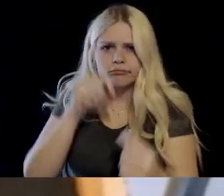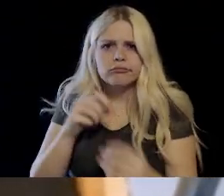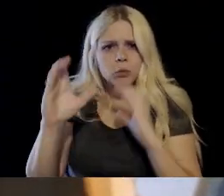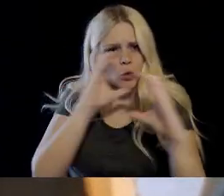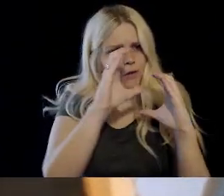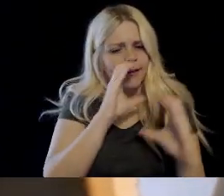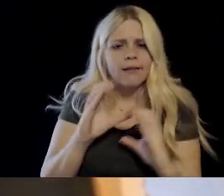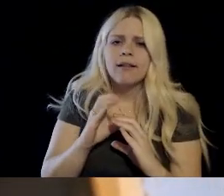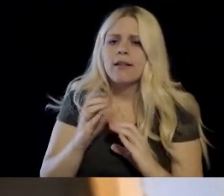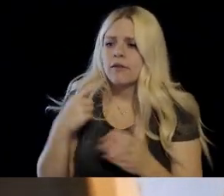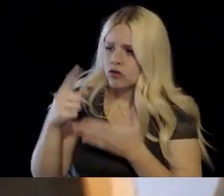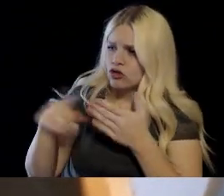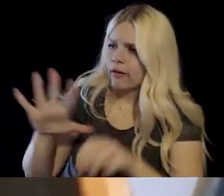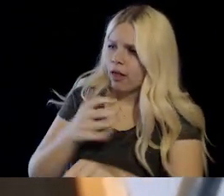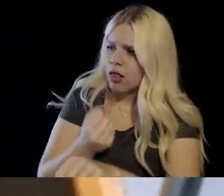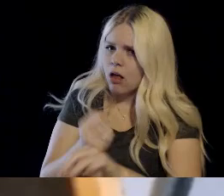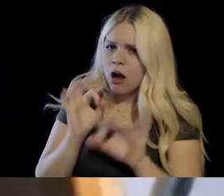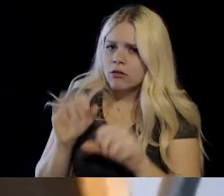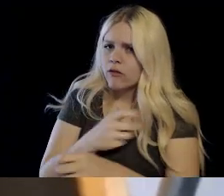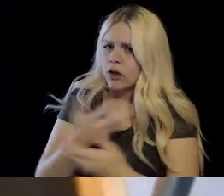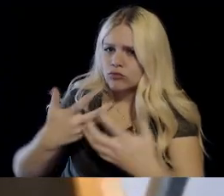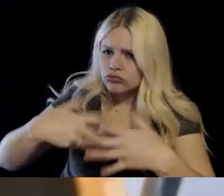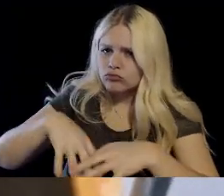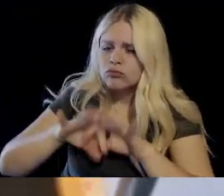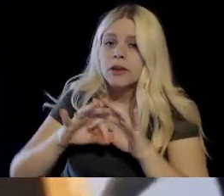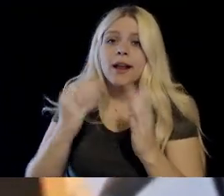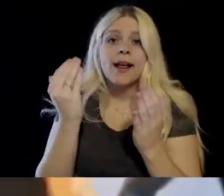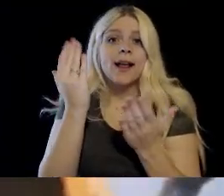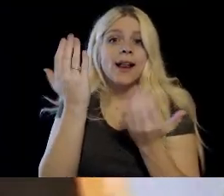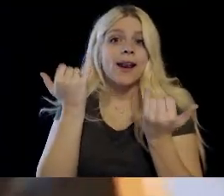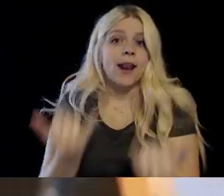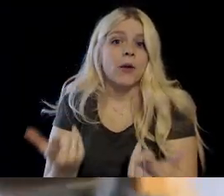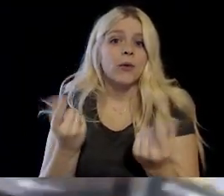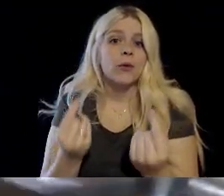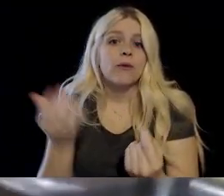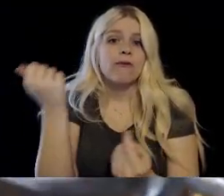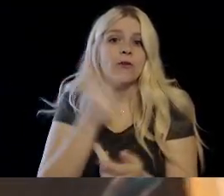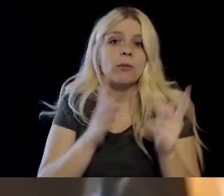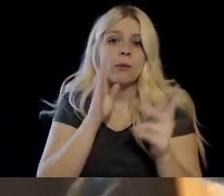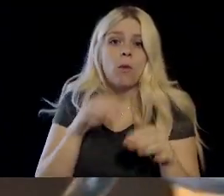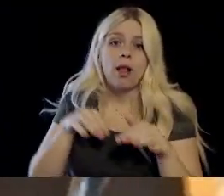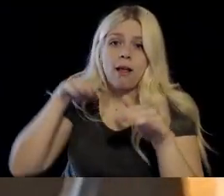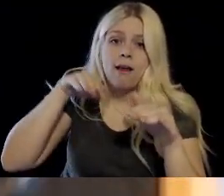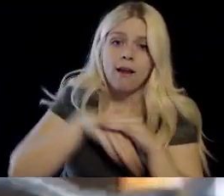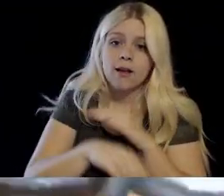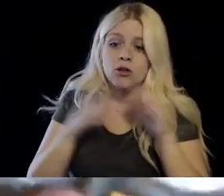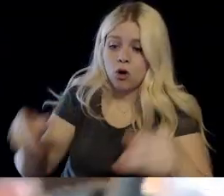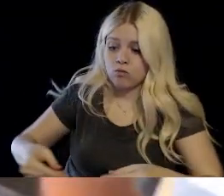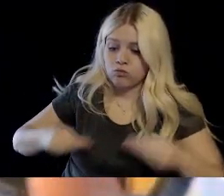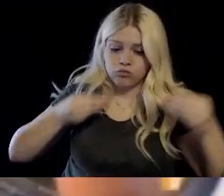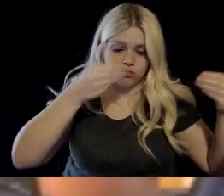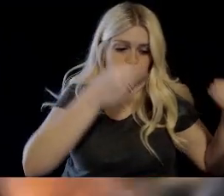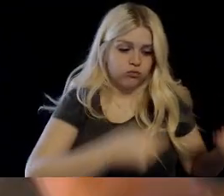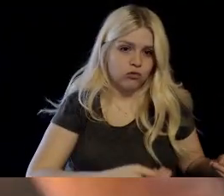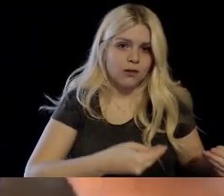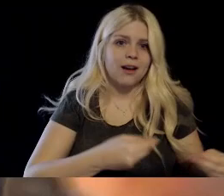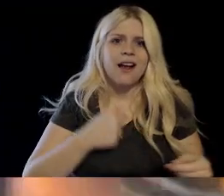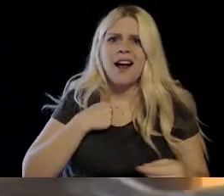Now a couple people are going to go in and are going to remove some of the nicer of the prints. Erica: I think the red one looks great!